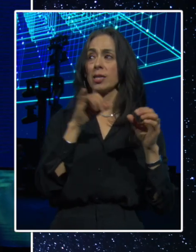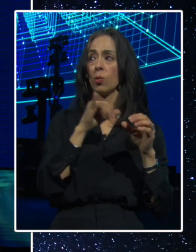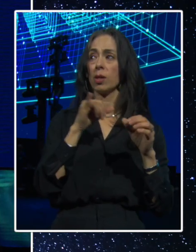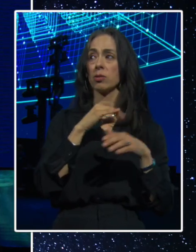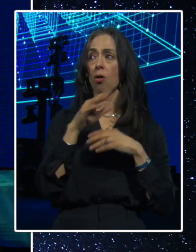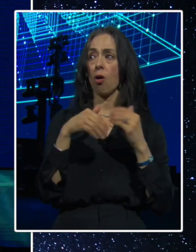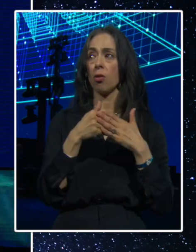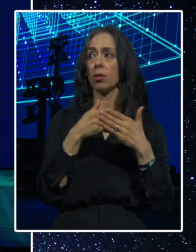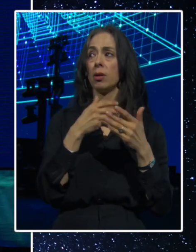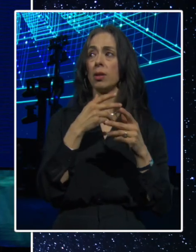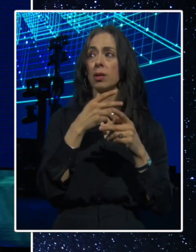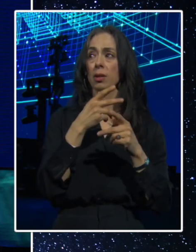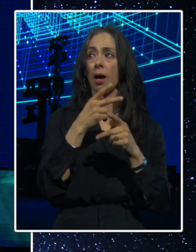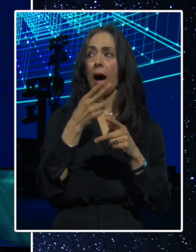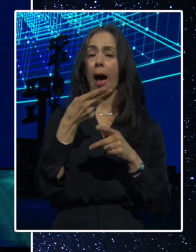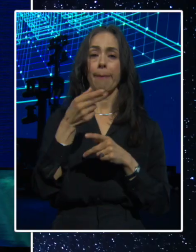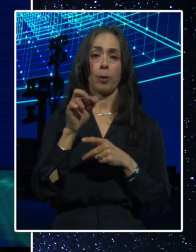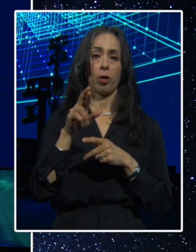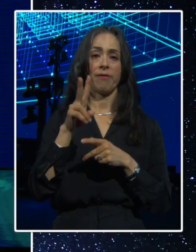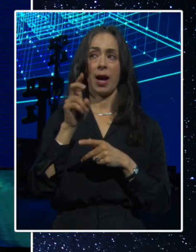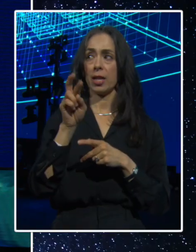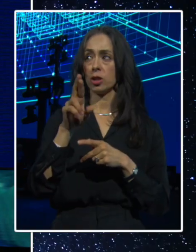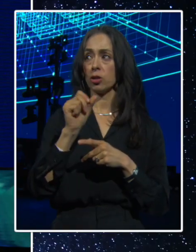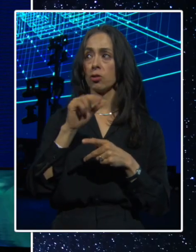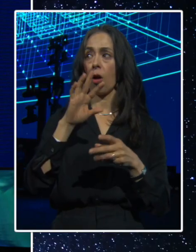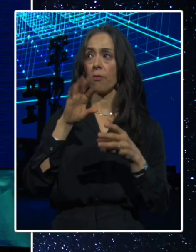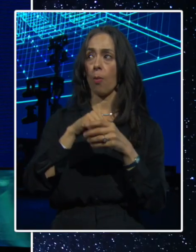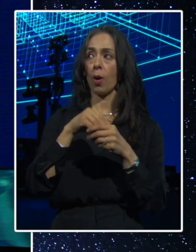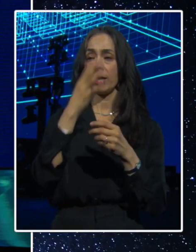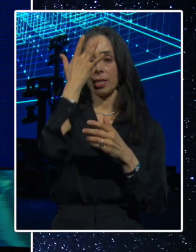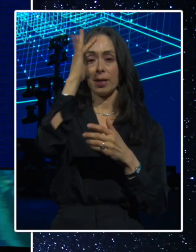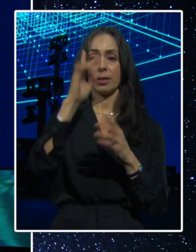all from one intelligent policy-driven interface.